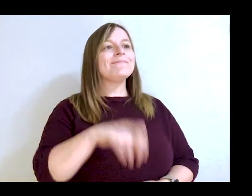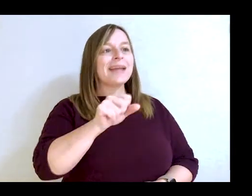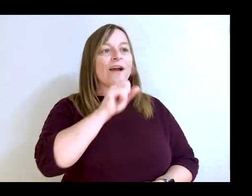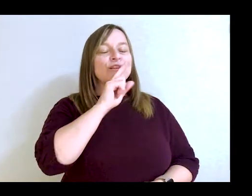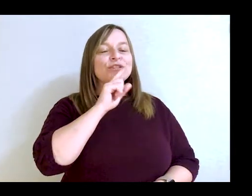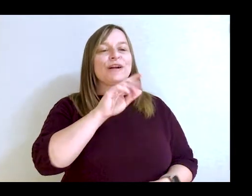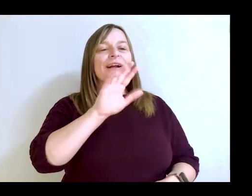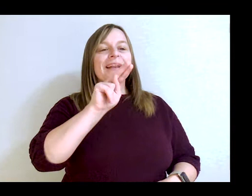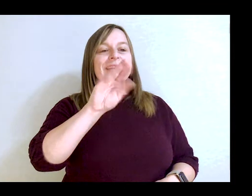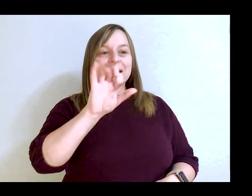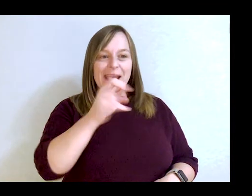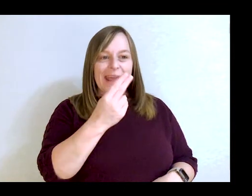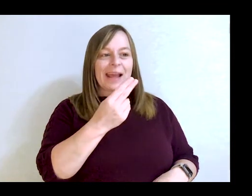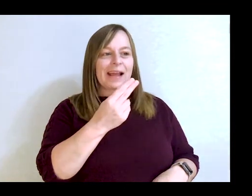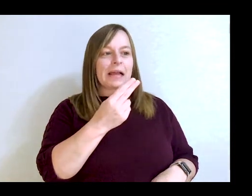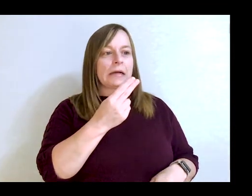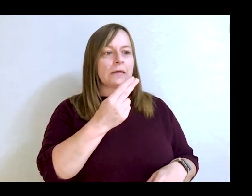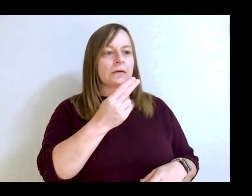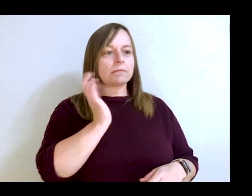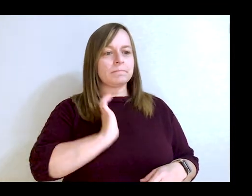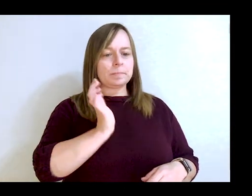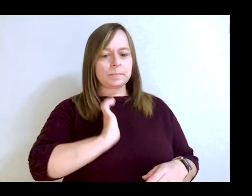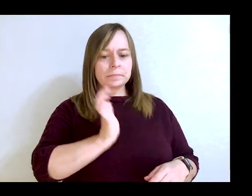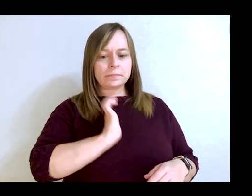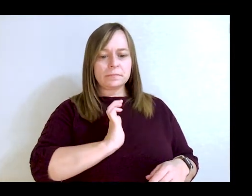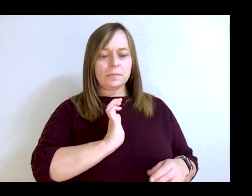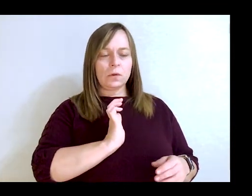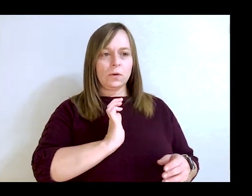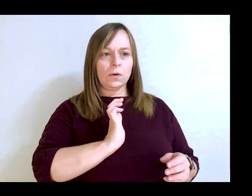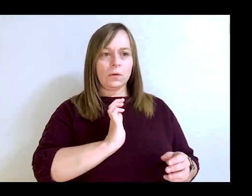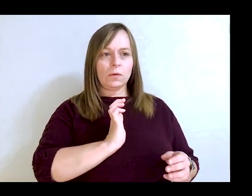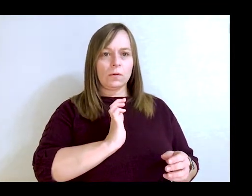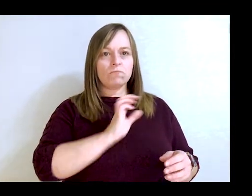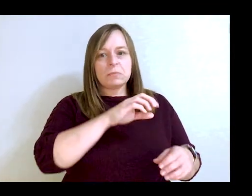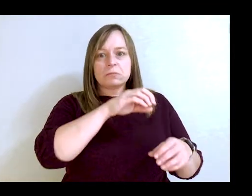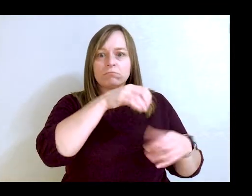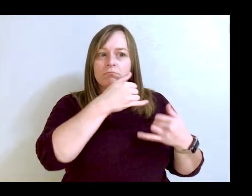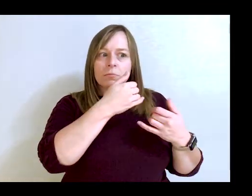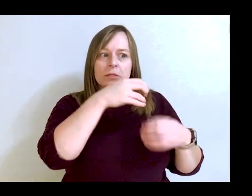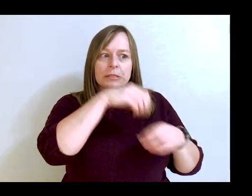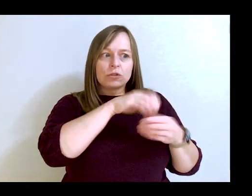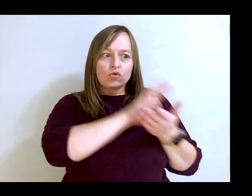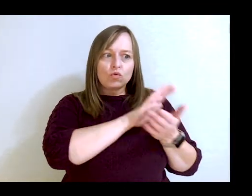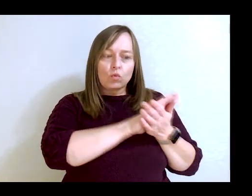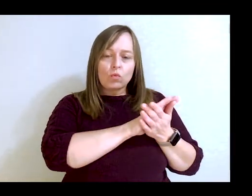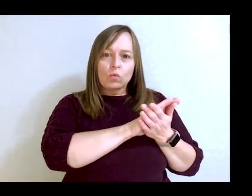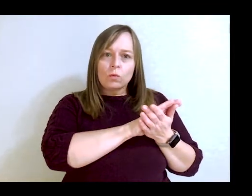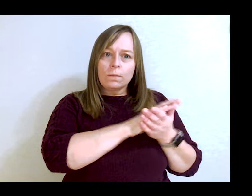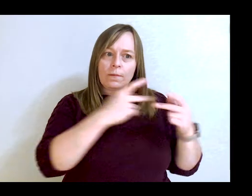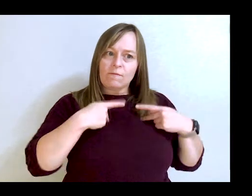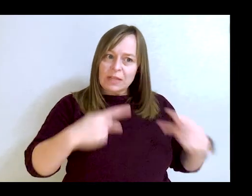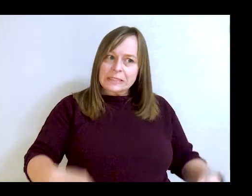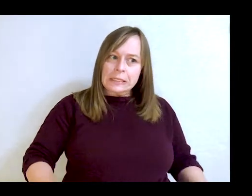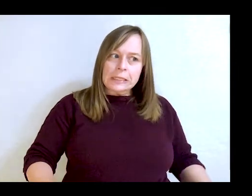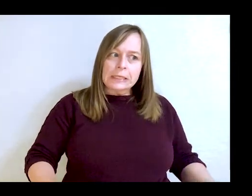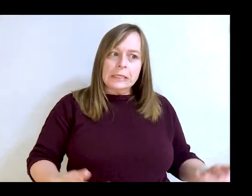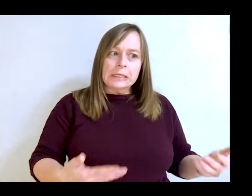M: Yeah Nich.. being that Nich was --- that is in school --- one it's a physical... it's physically